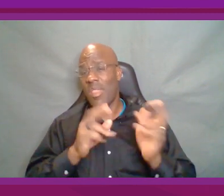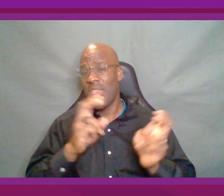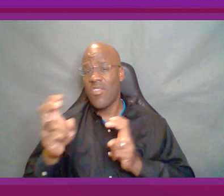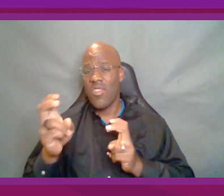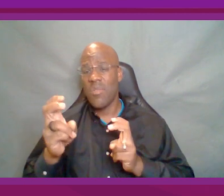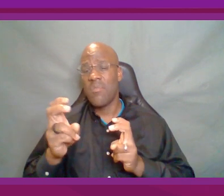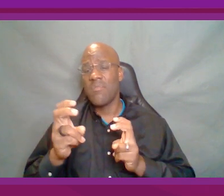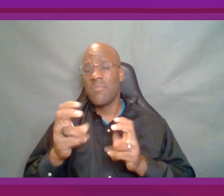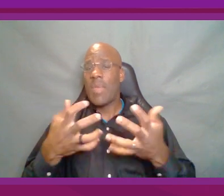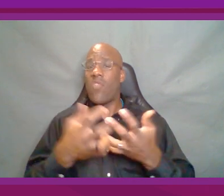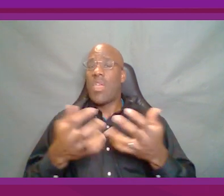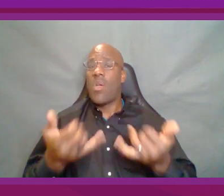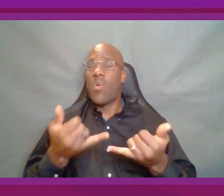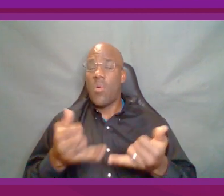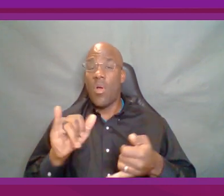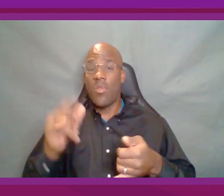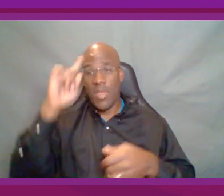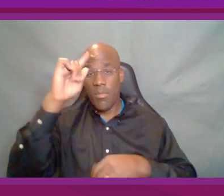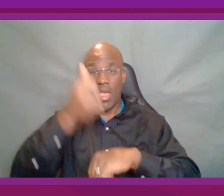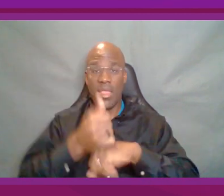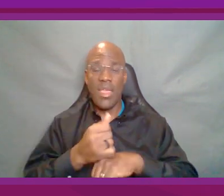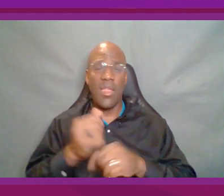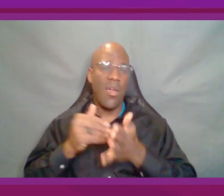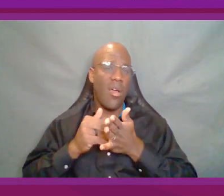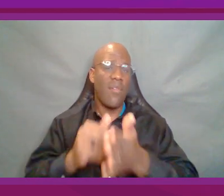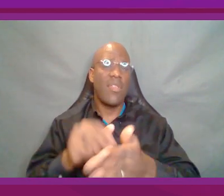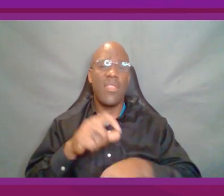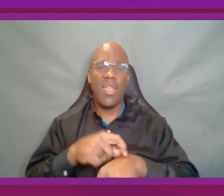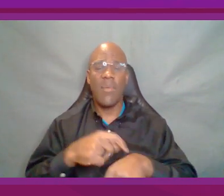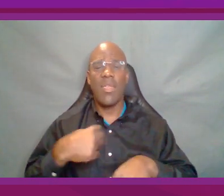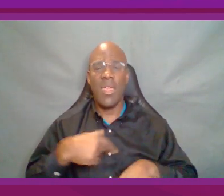of the issue that exists today and a mindset so oftentimes I have said,